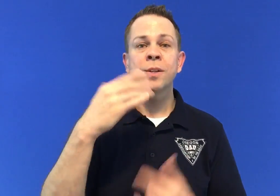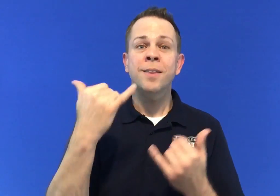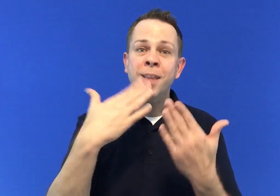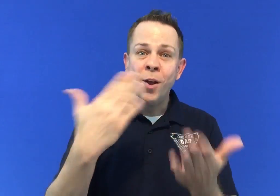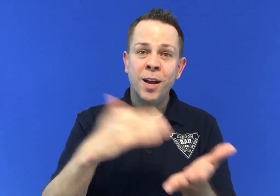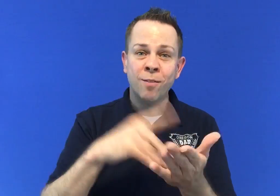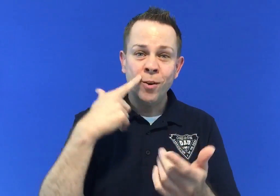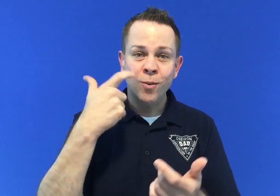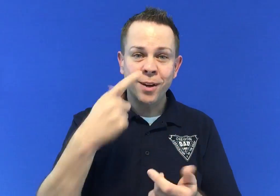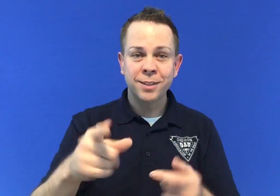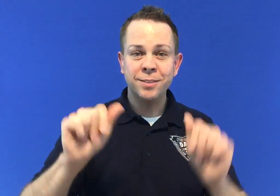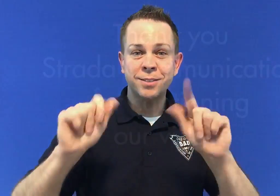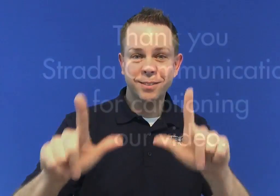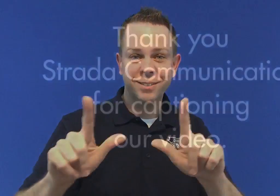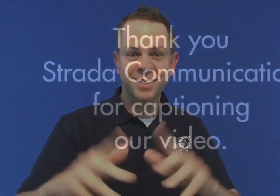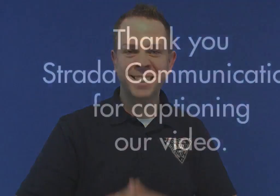Now, thank you again for watching this vlog.